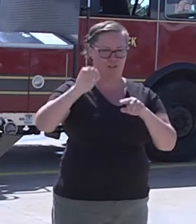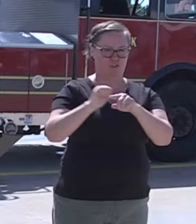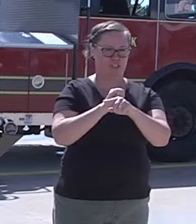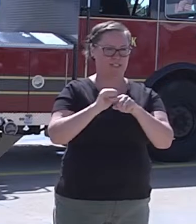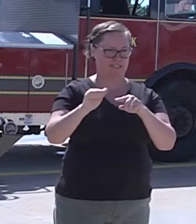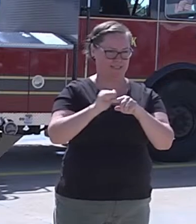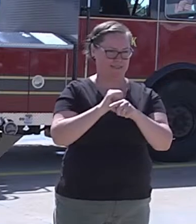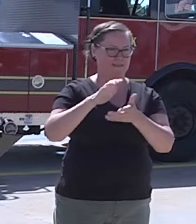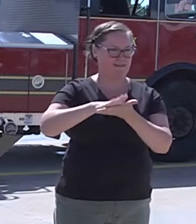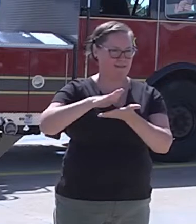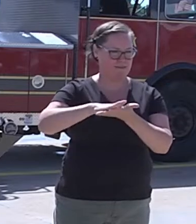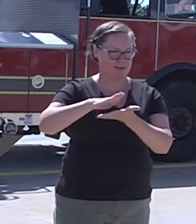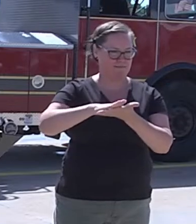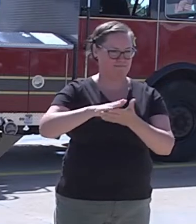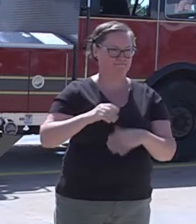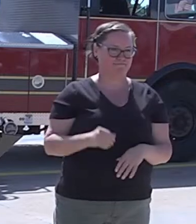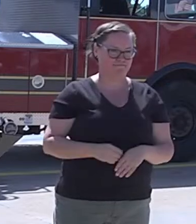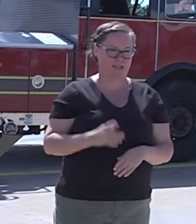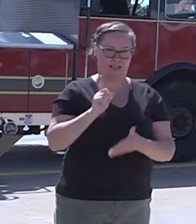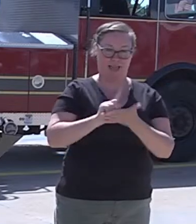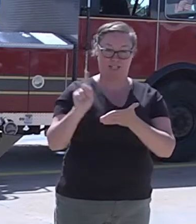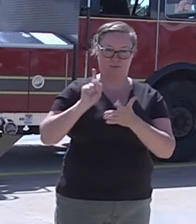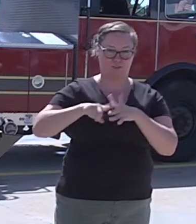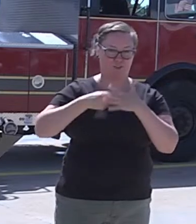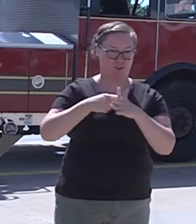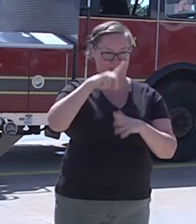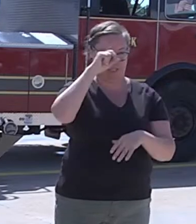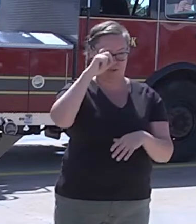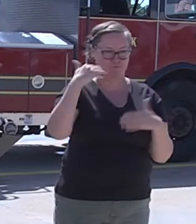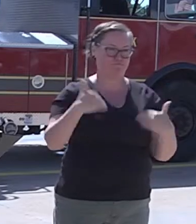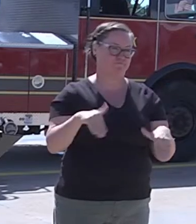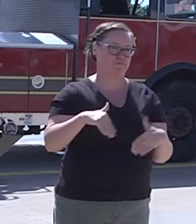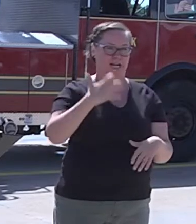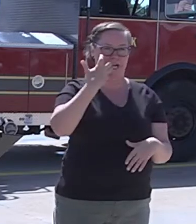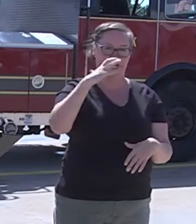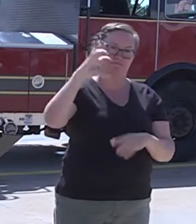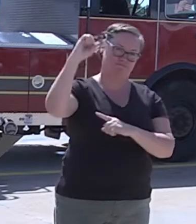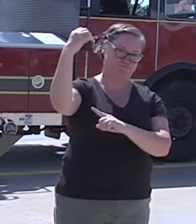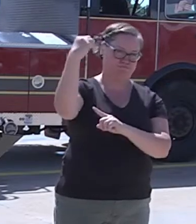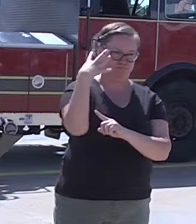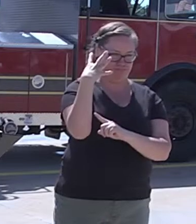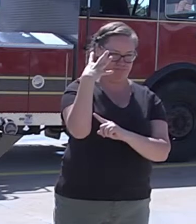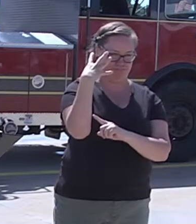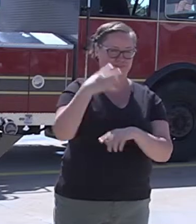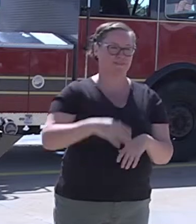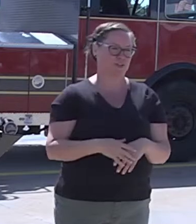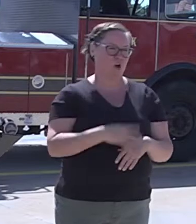officially Summer and the heat is on as always we encourage people to stay out of the heat as